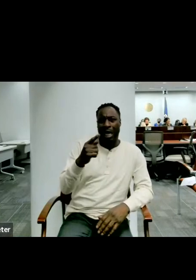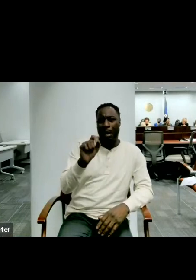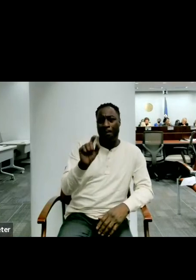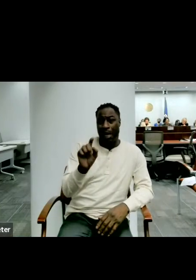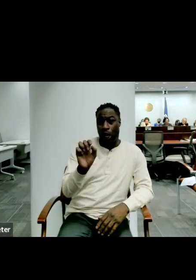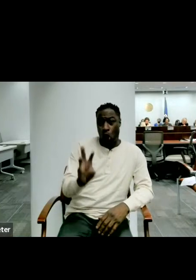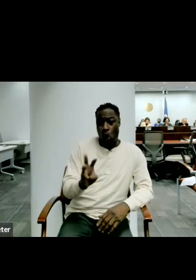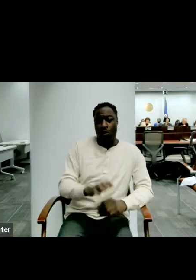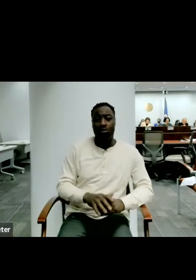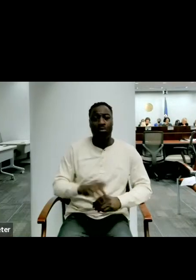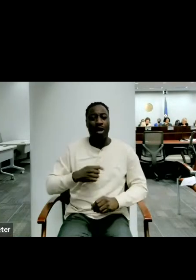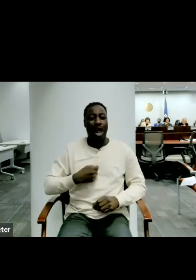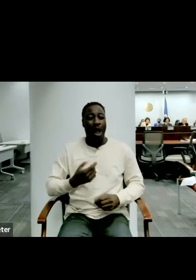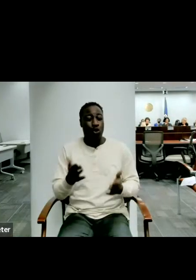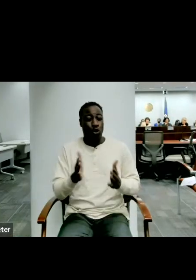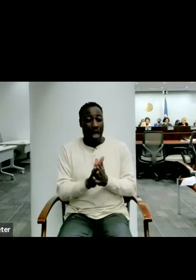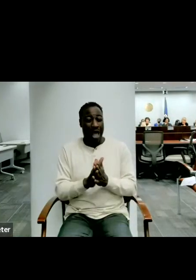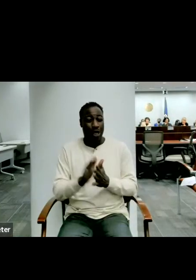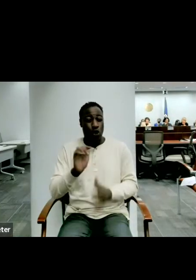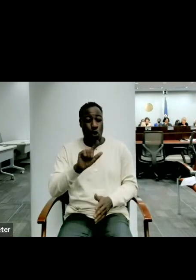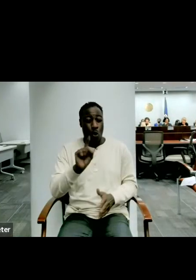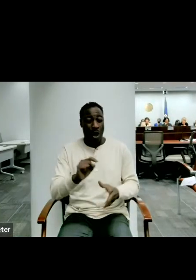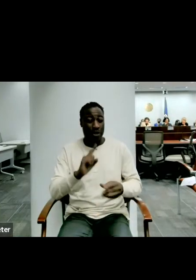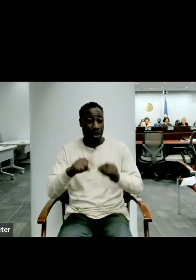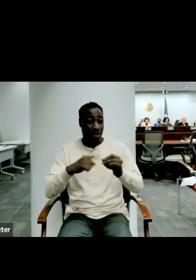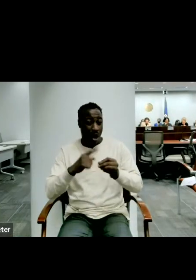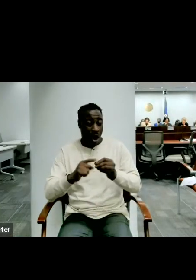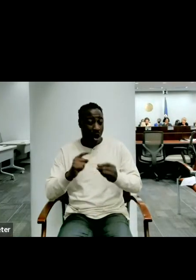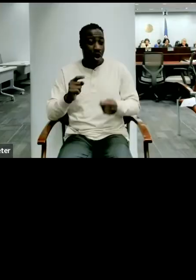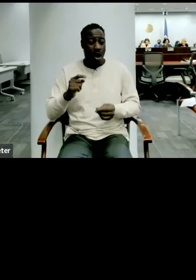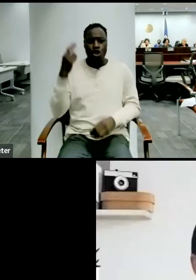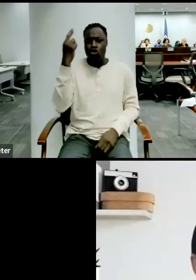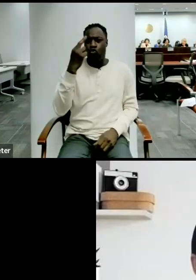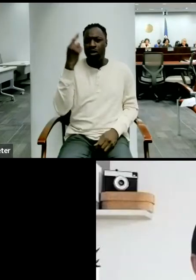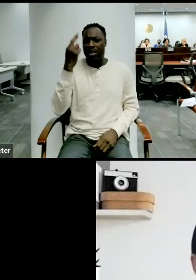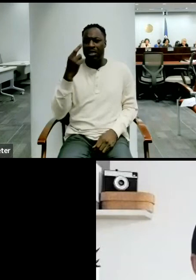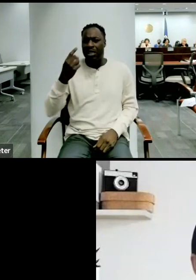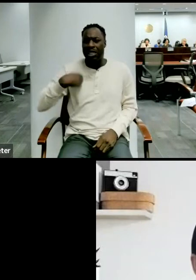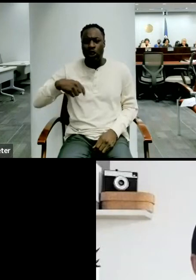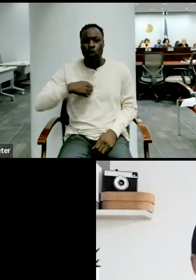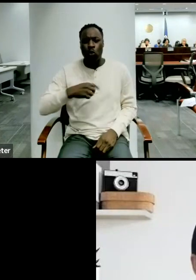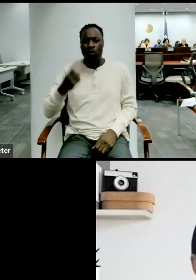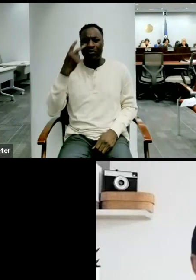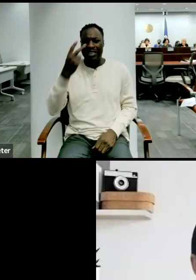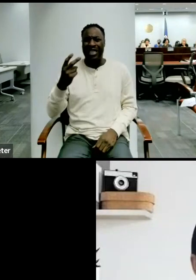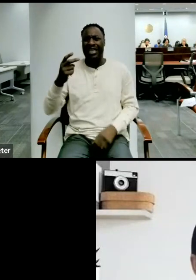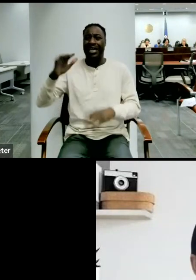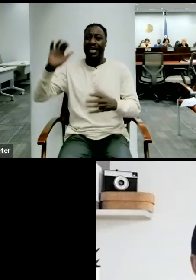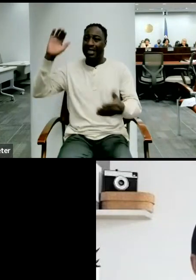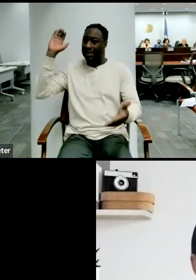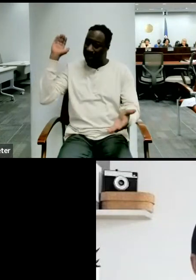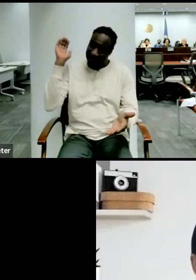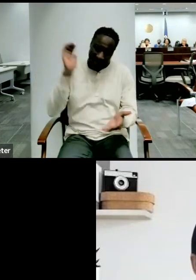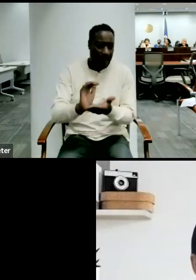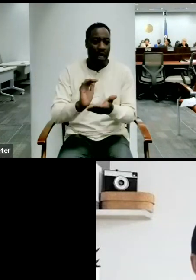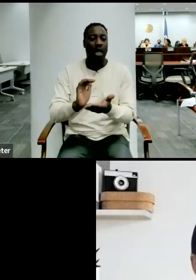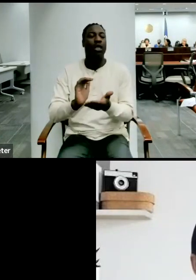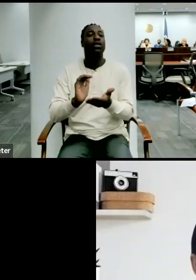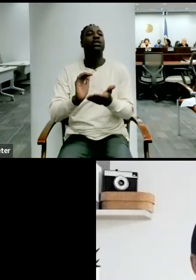I was going to ask you a question about the reasons that we have seen a decline in um the